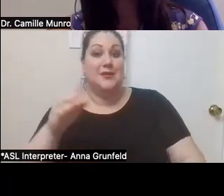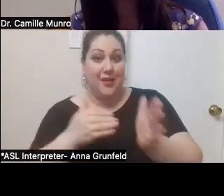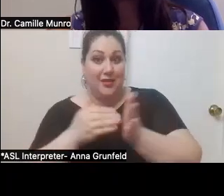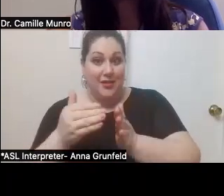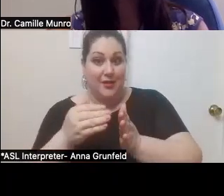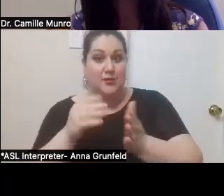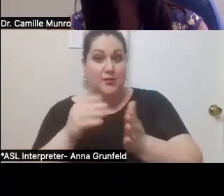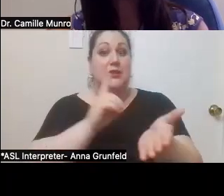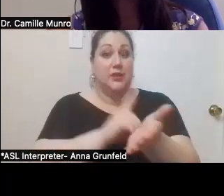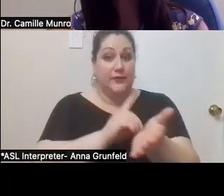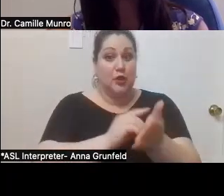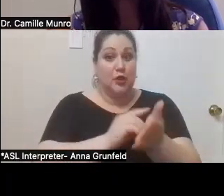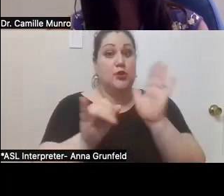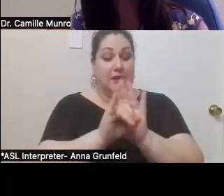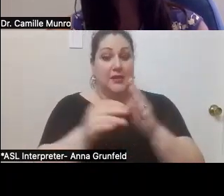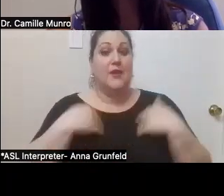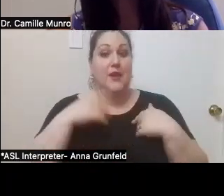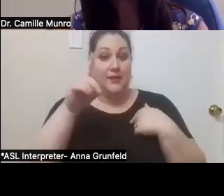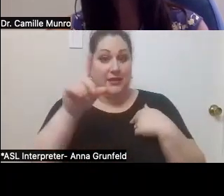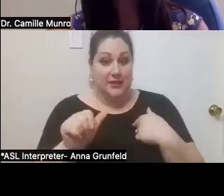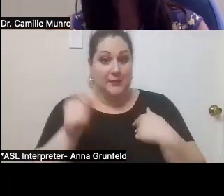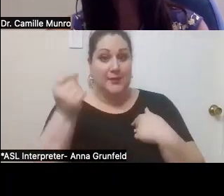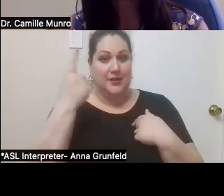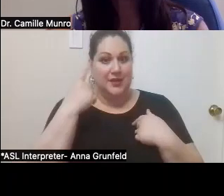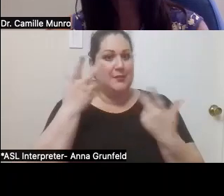And in their findings, the most common disabilities